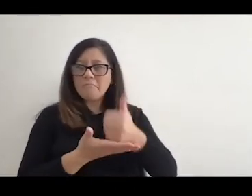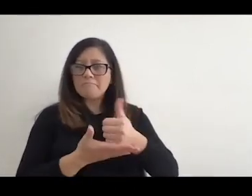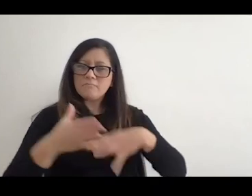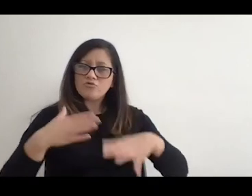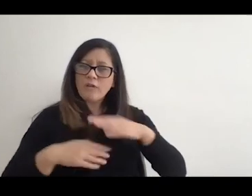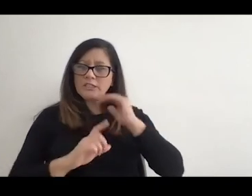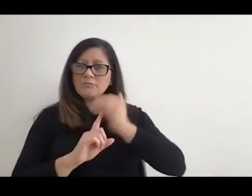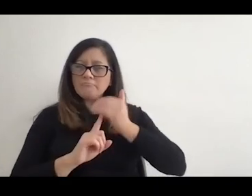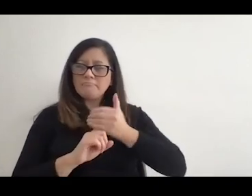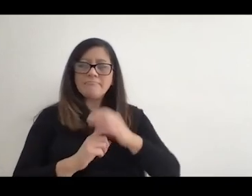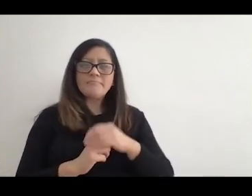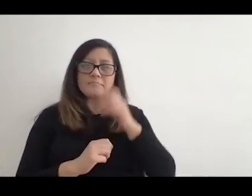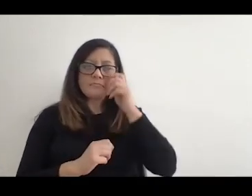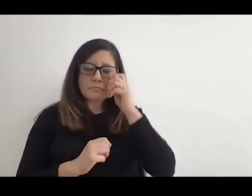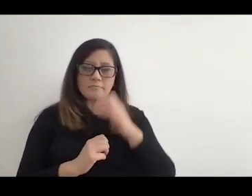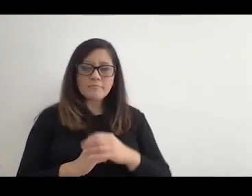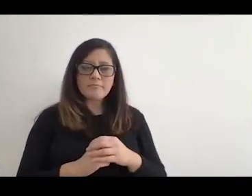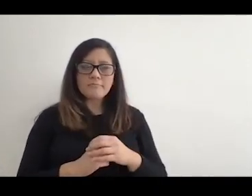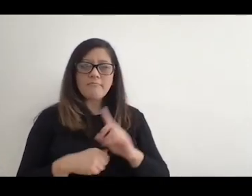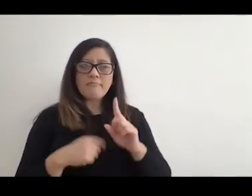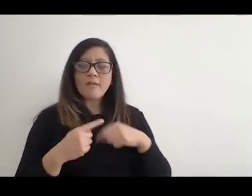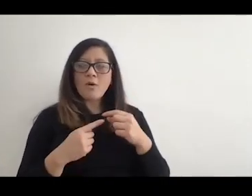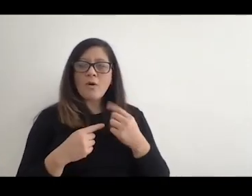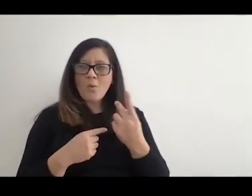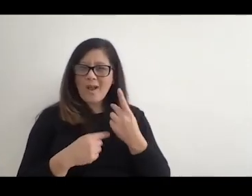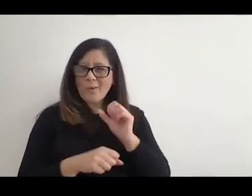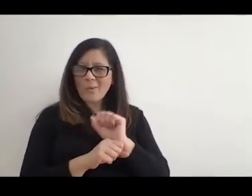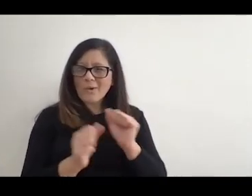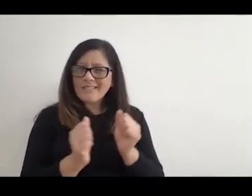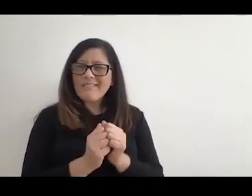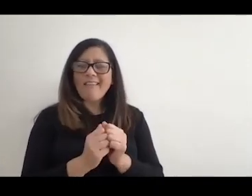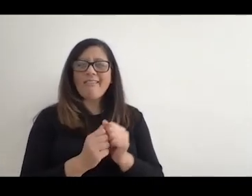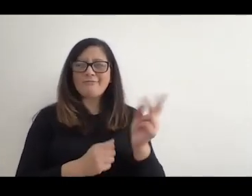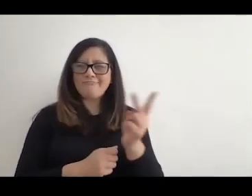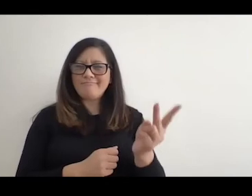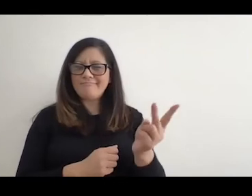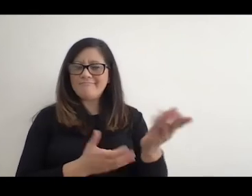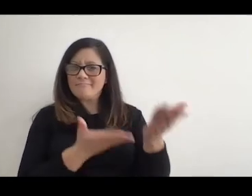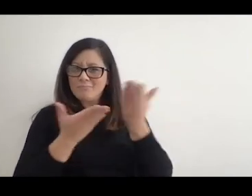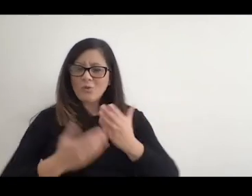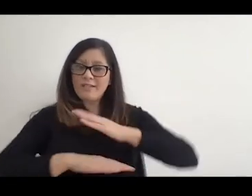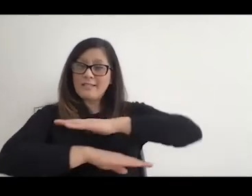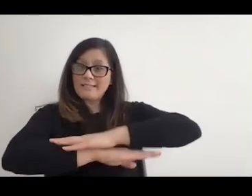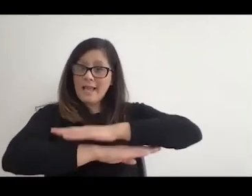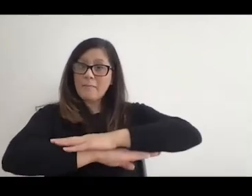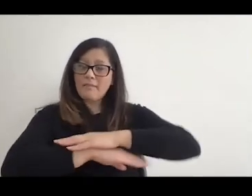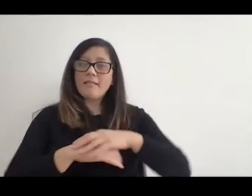whenever we work together they bring their table and she has to assist Margo in